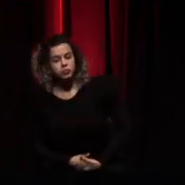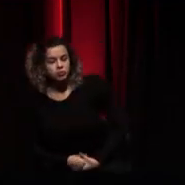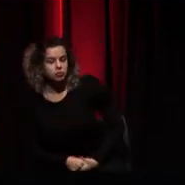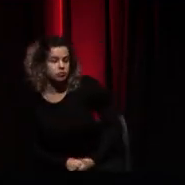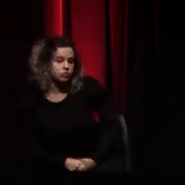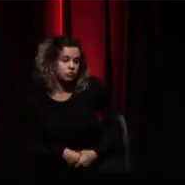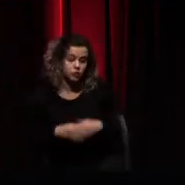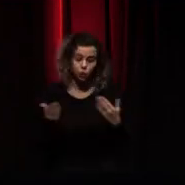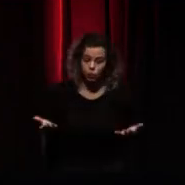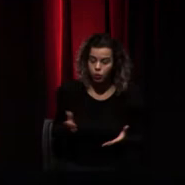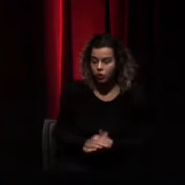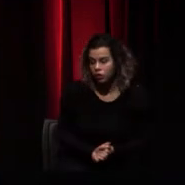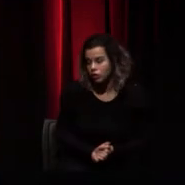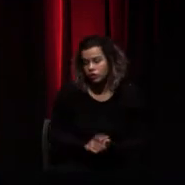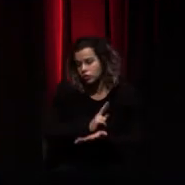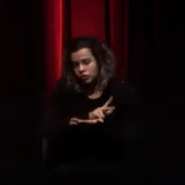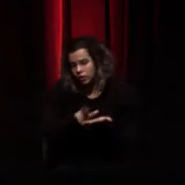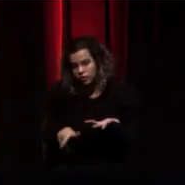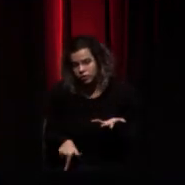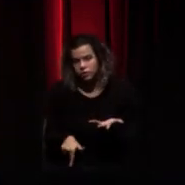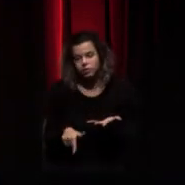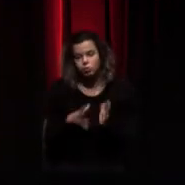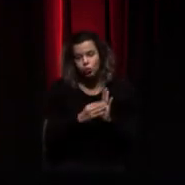There are different models.